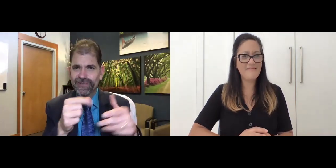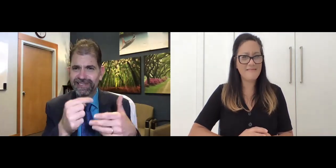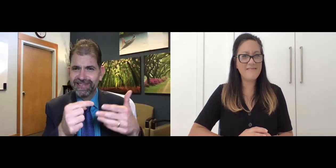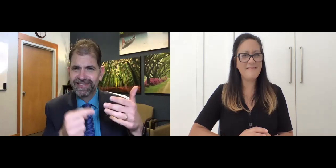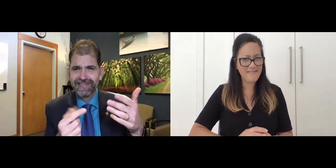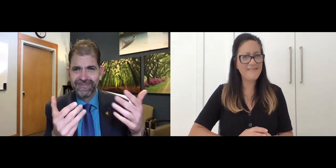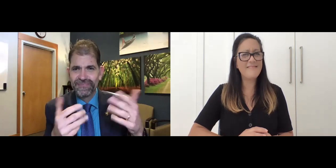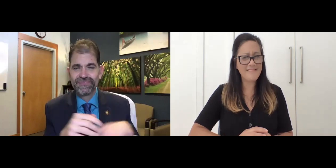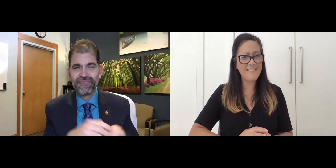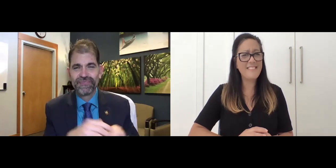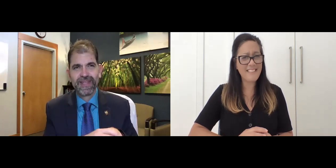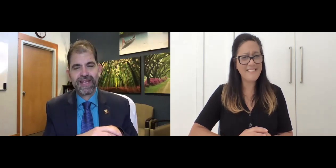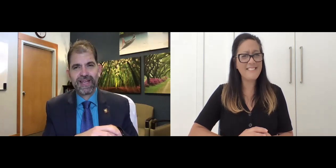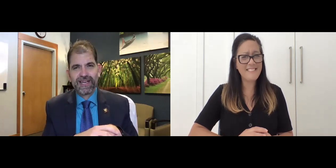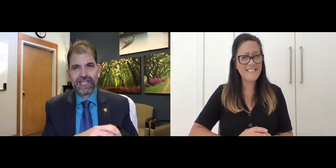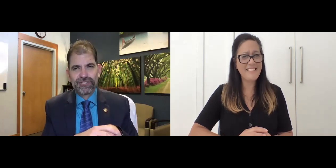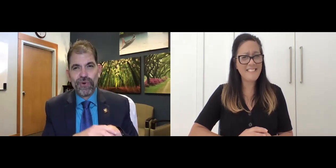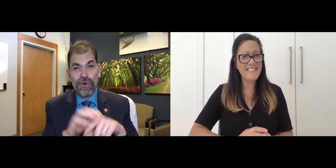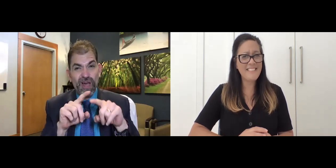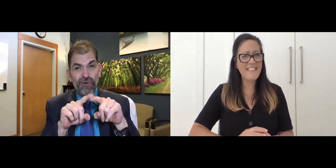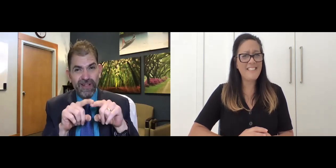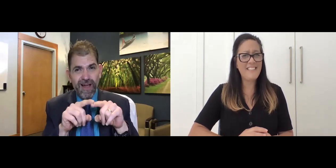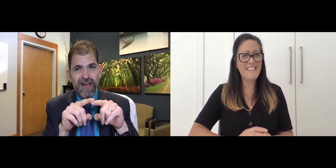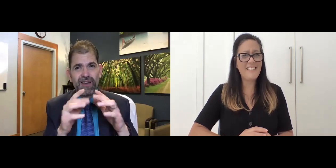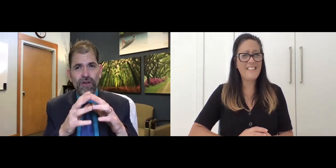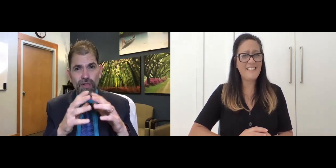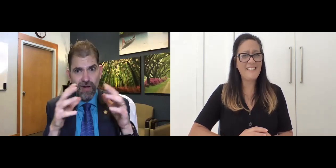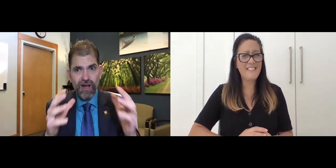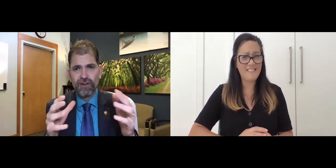there was negativity and I was a little bit afraid myself.